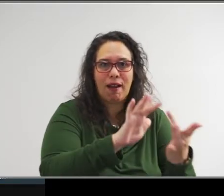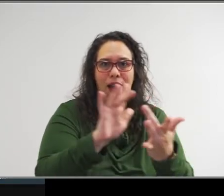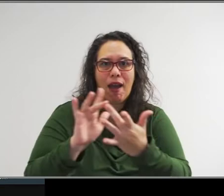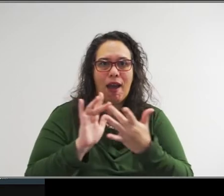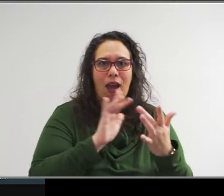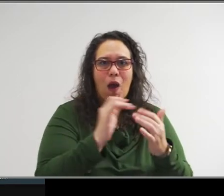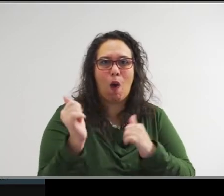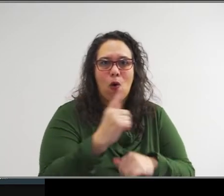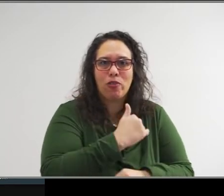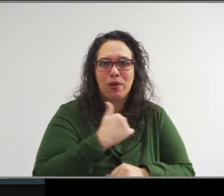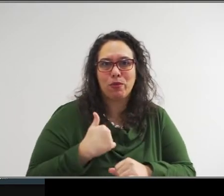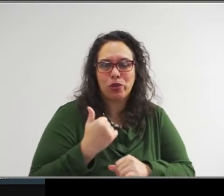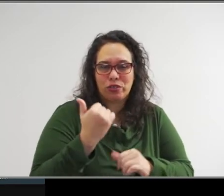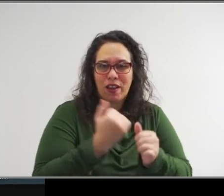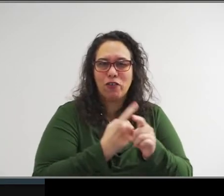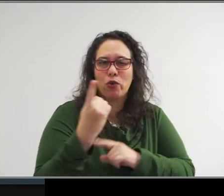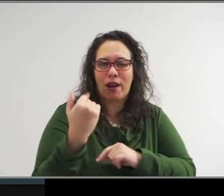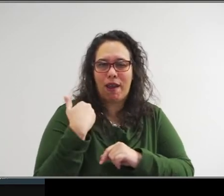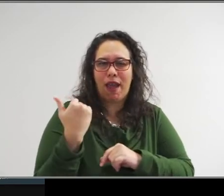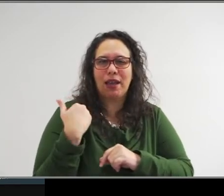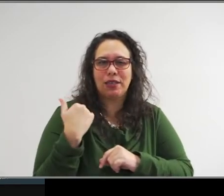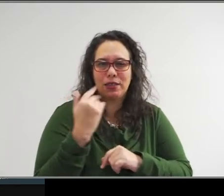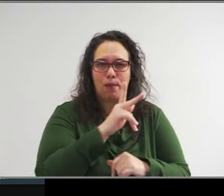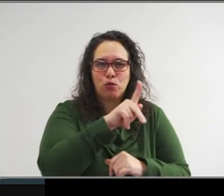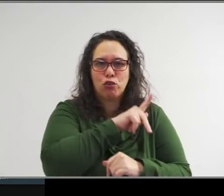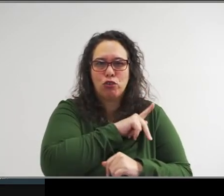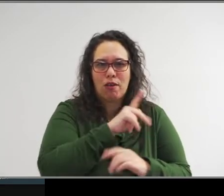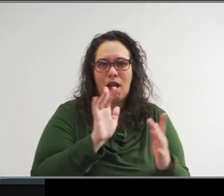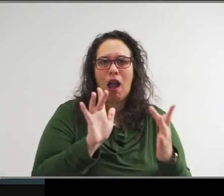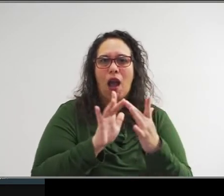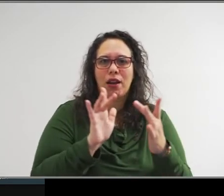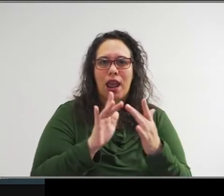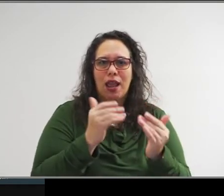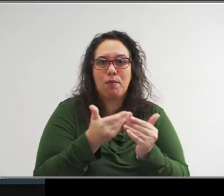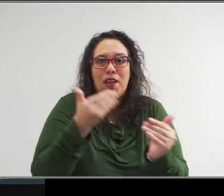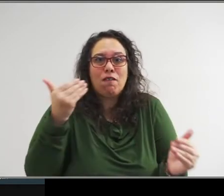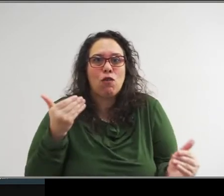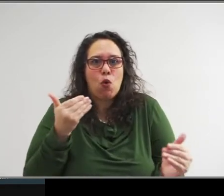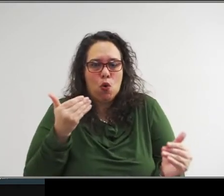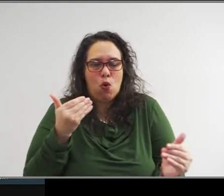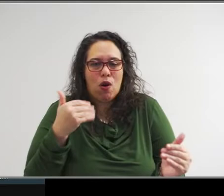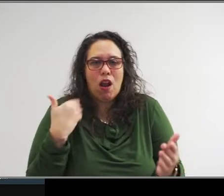so that everyone has a personal contact prior to arriving at the meeting next week.